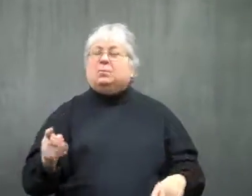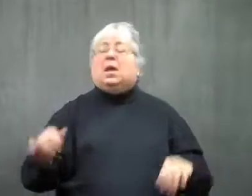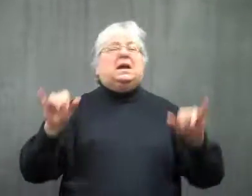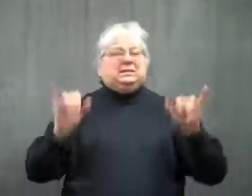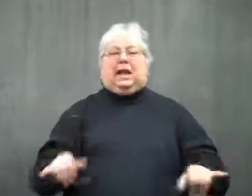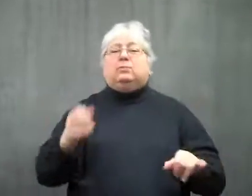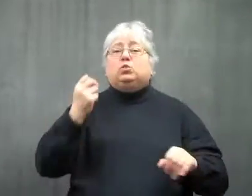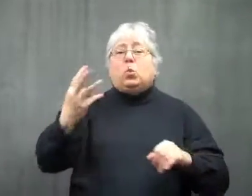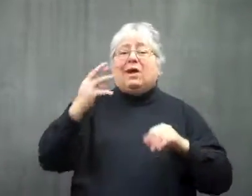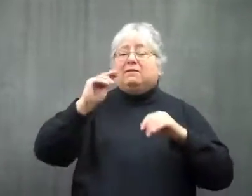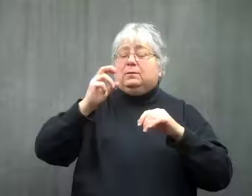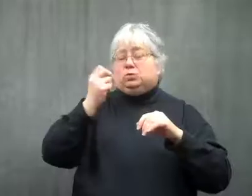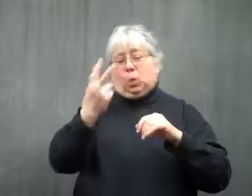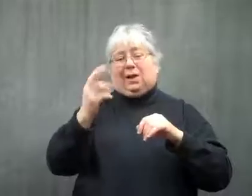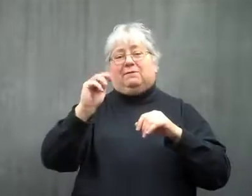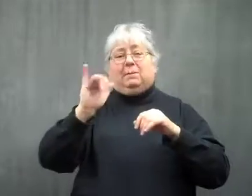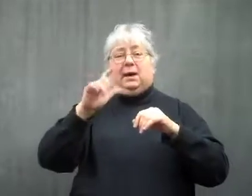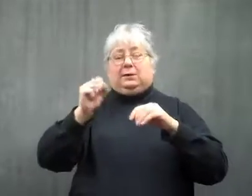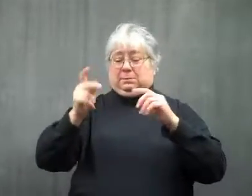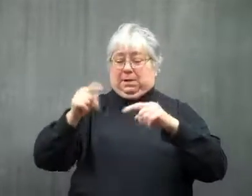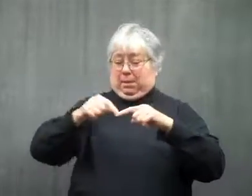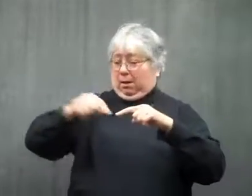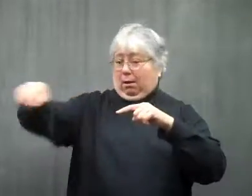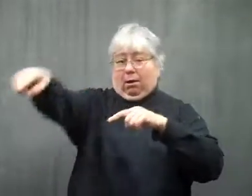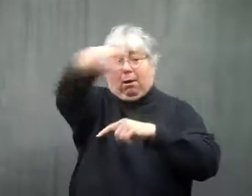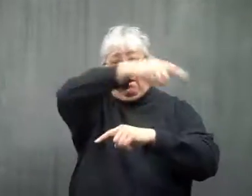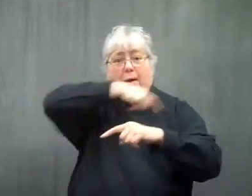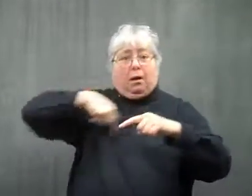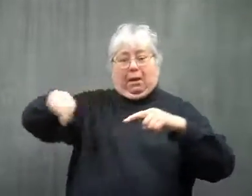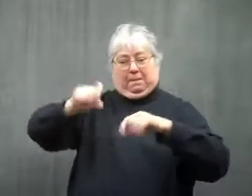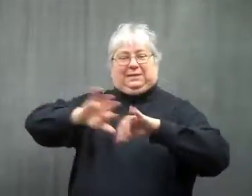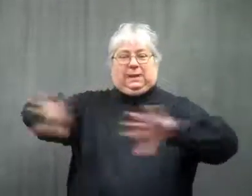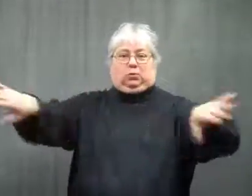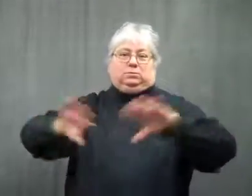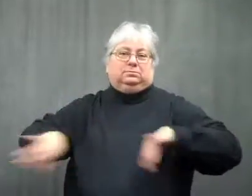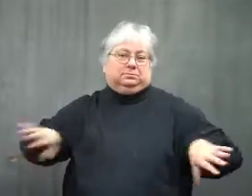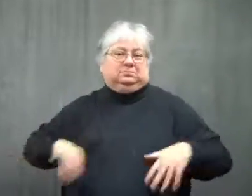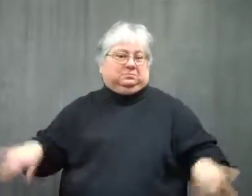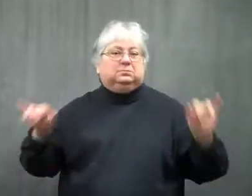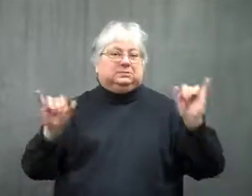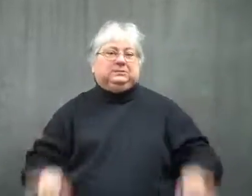It still warranted evacuation of a 12 mile radius.